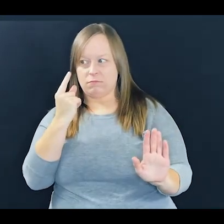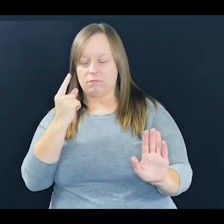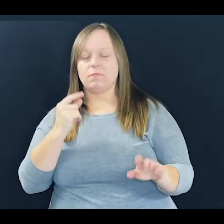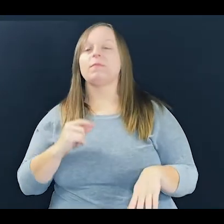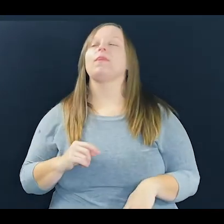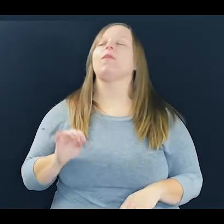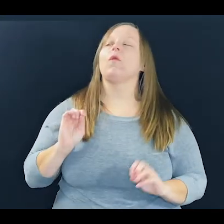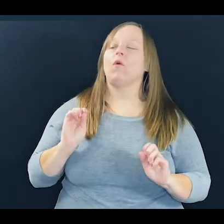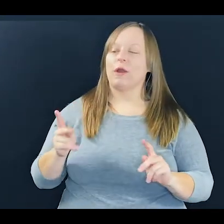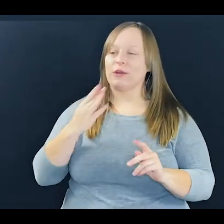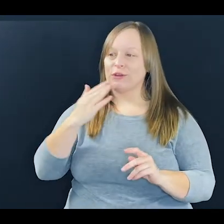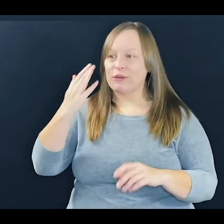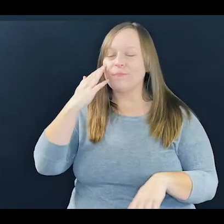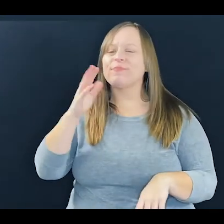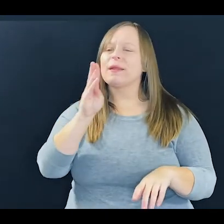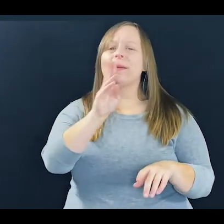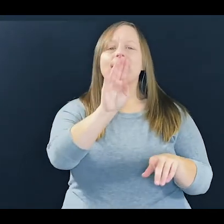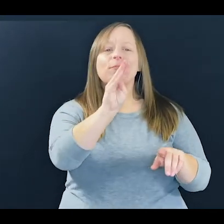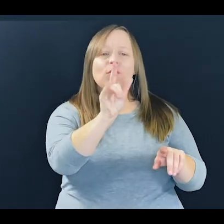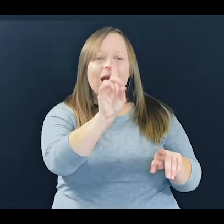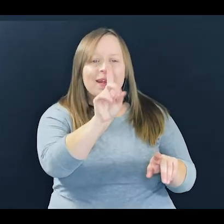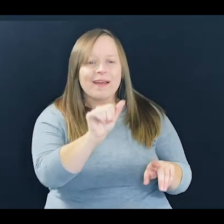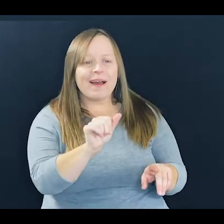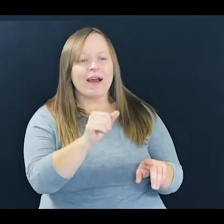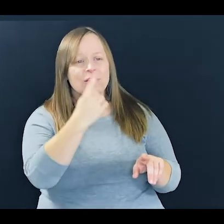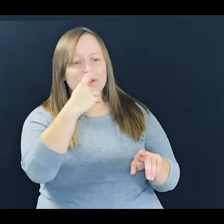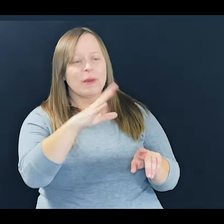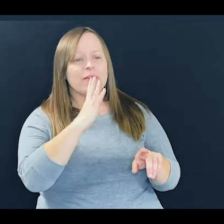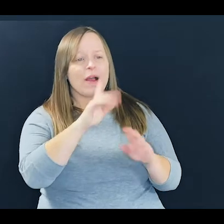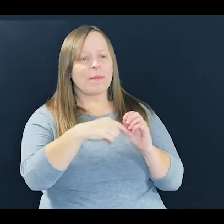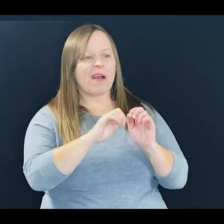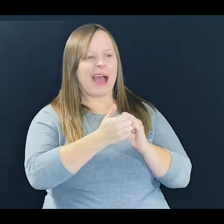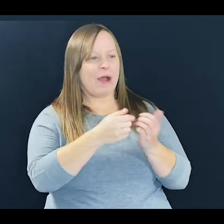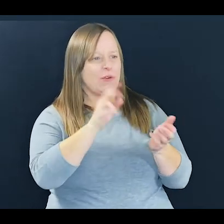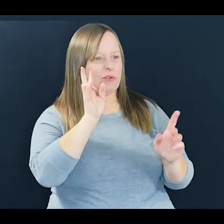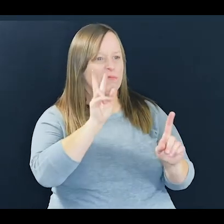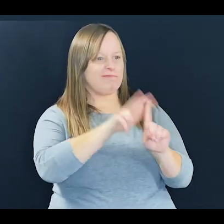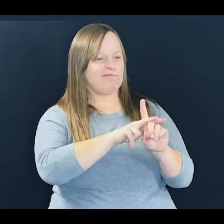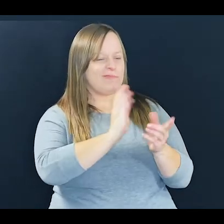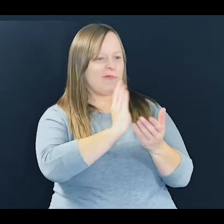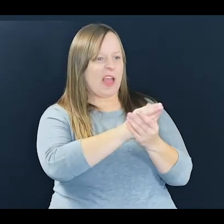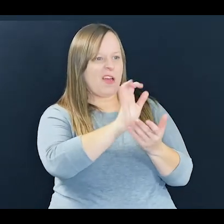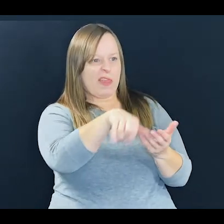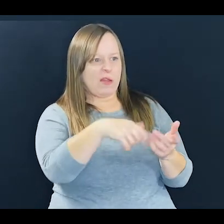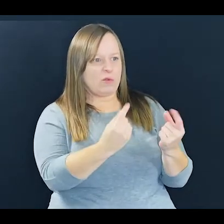OK, great. And Brenda, talk to us about how someone files a due process request form.